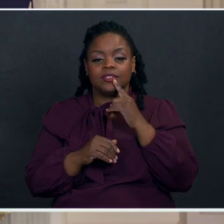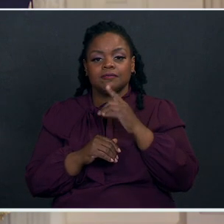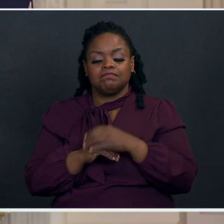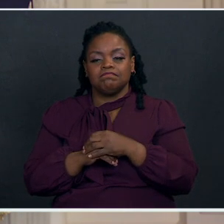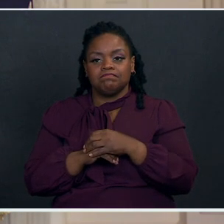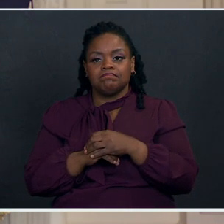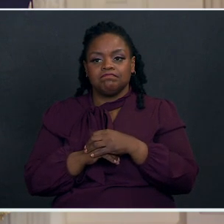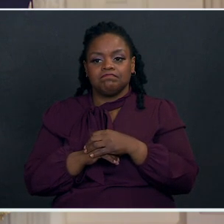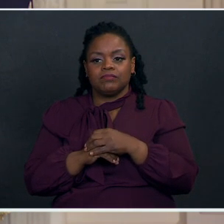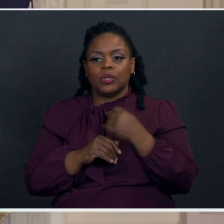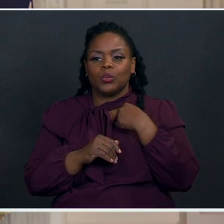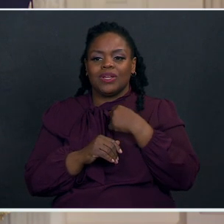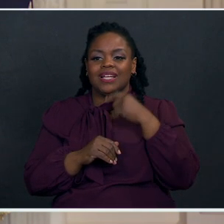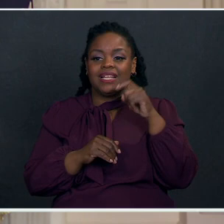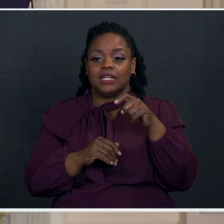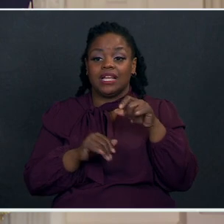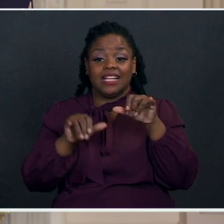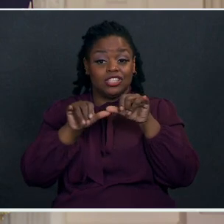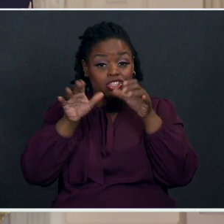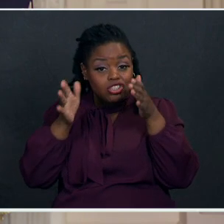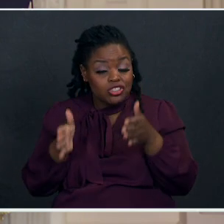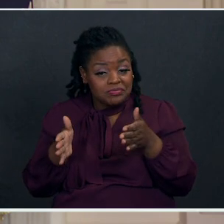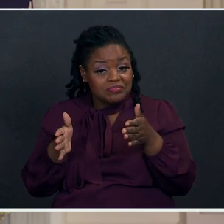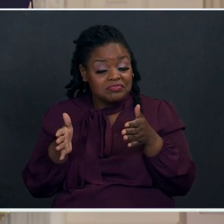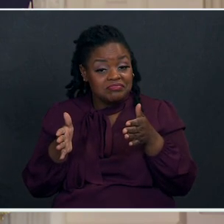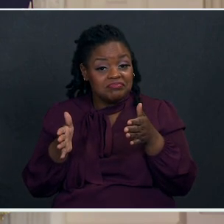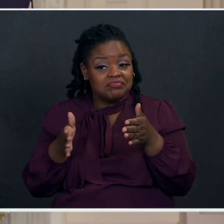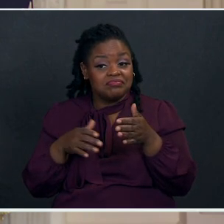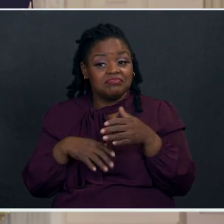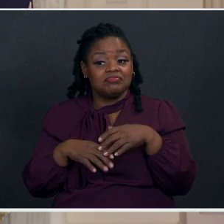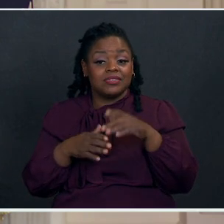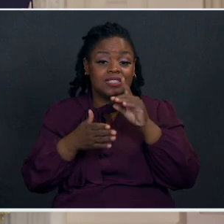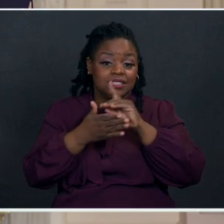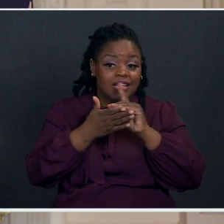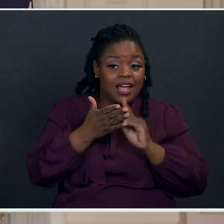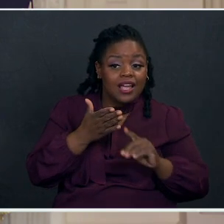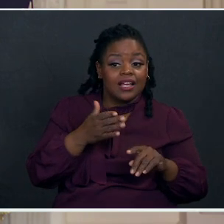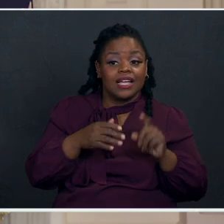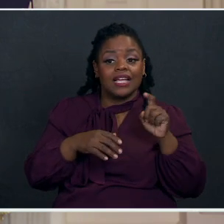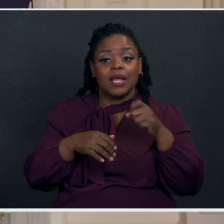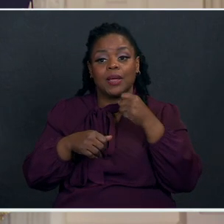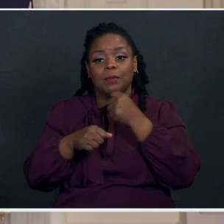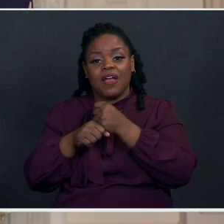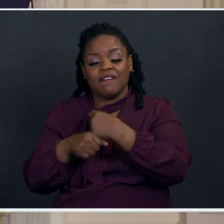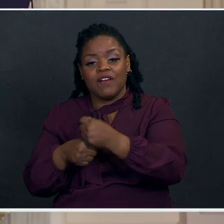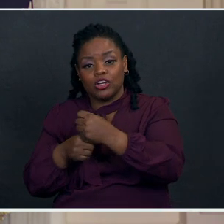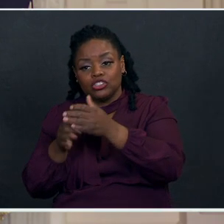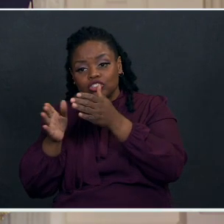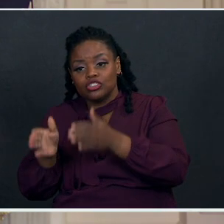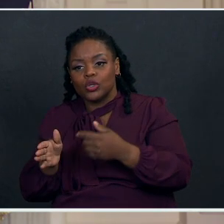We need engineers to design them and workers to manufacture them. We need iron workers and welders to install them.